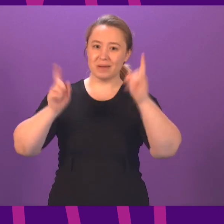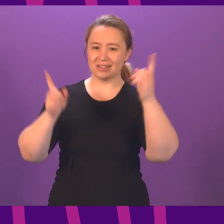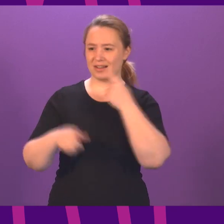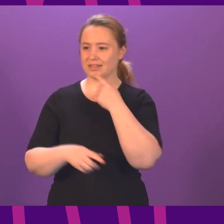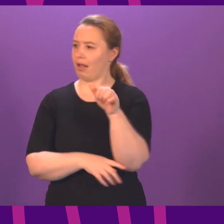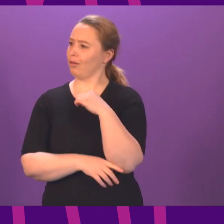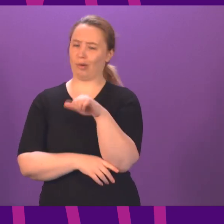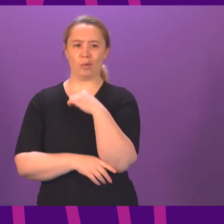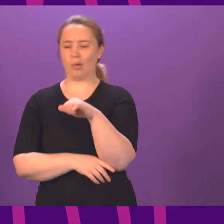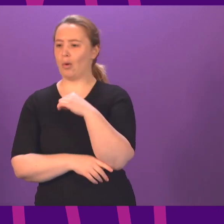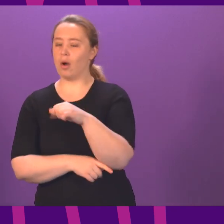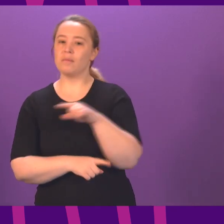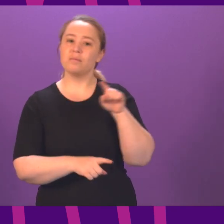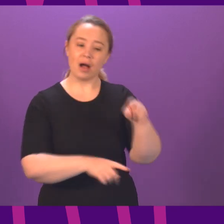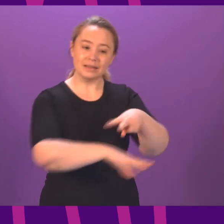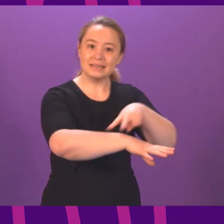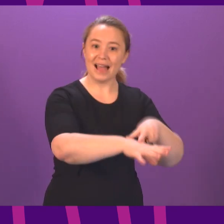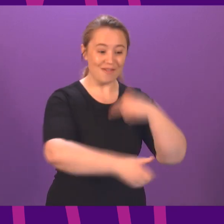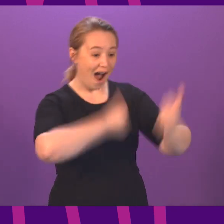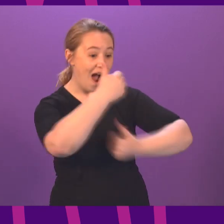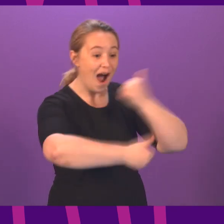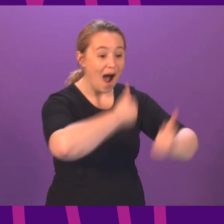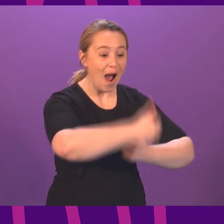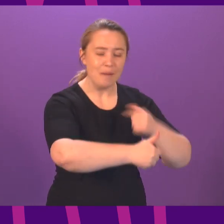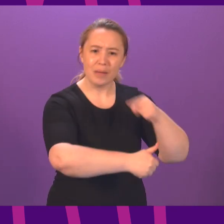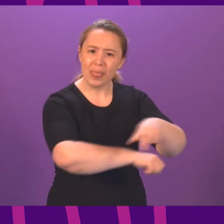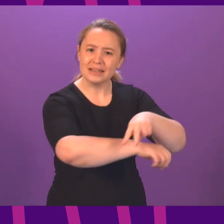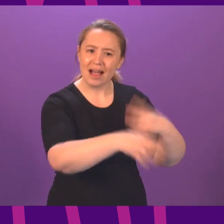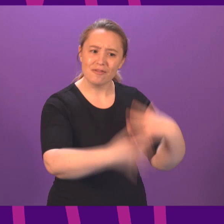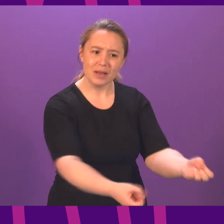staff we praise for their efforts and they were telling us what was going wrong.